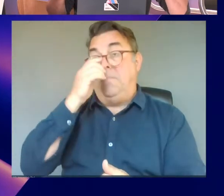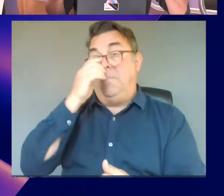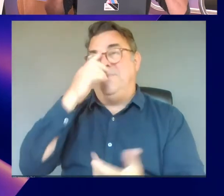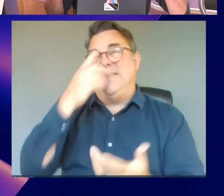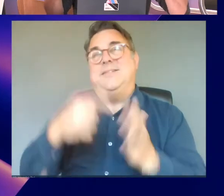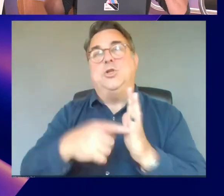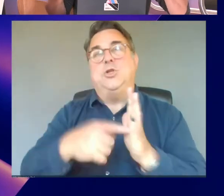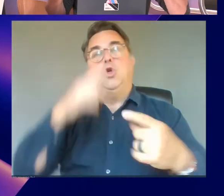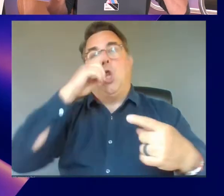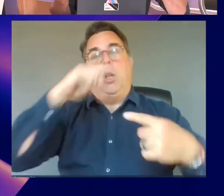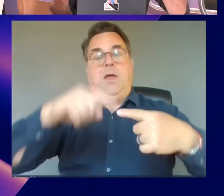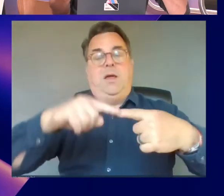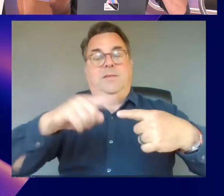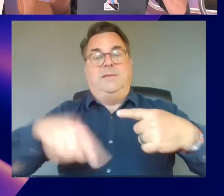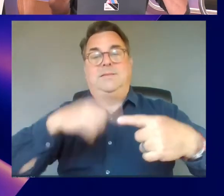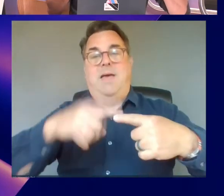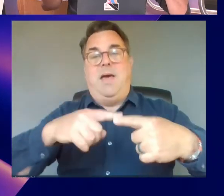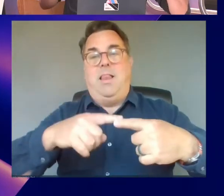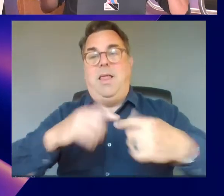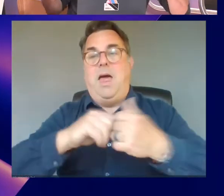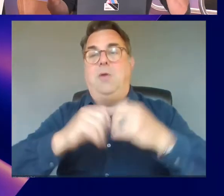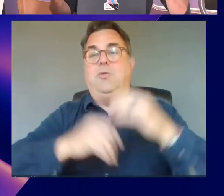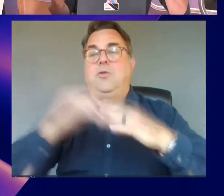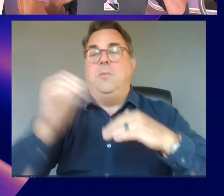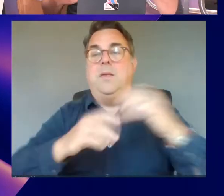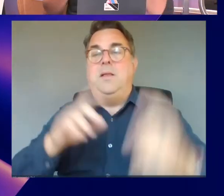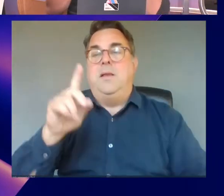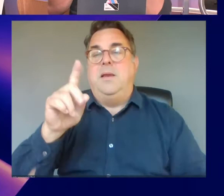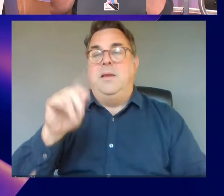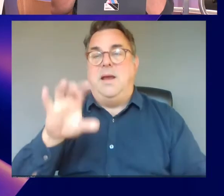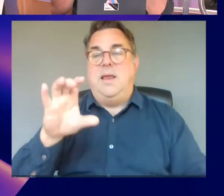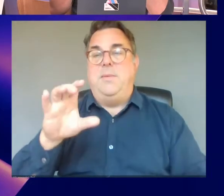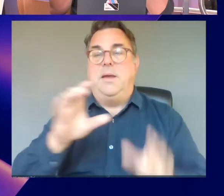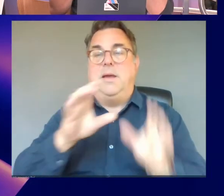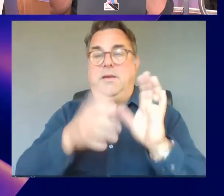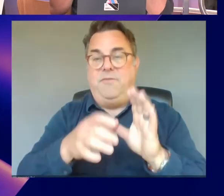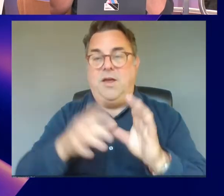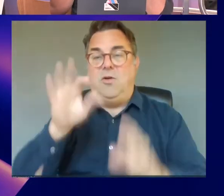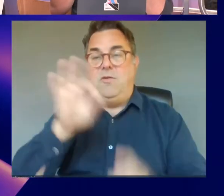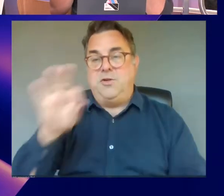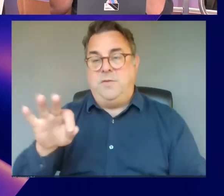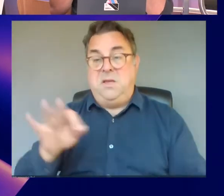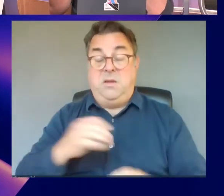of building dynamic configuration or feature flags. I created it, I deployed it,